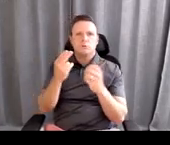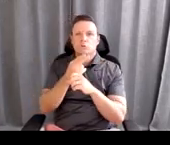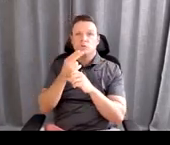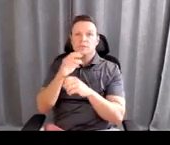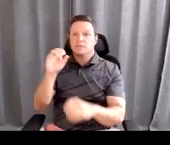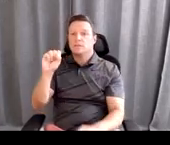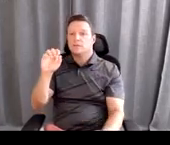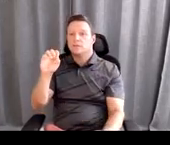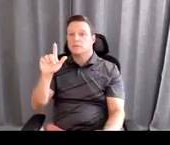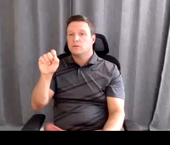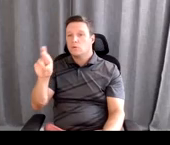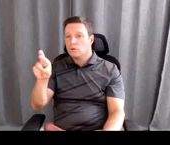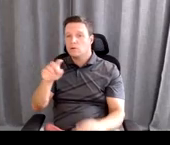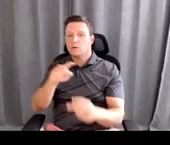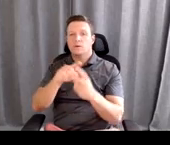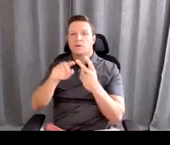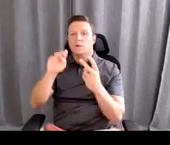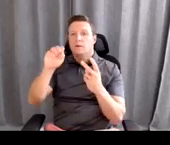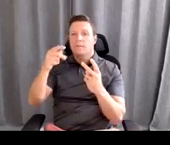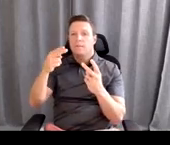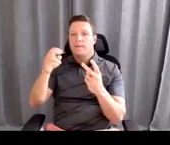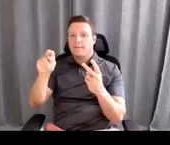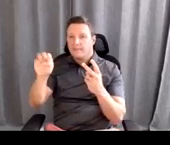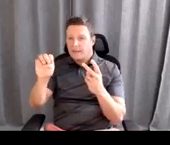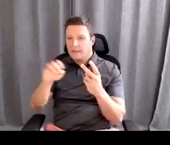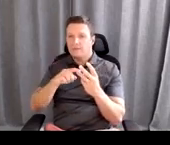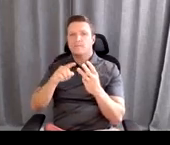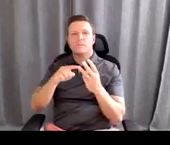methane, who were using, you know, safer pesticides, whatever it may be.